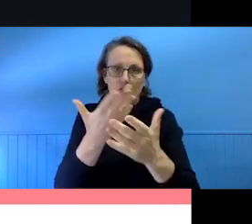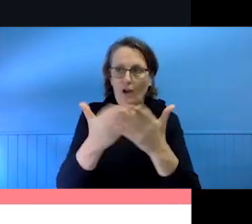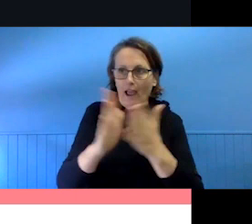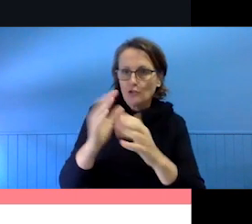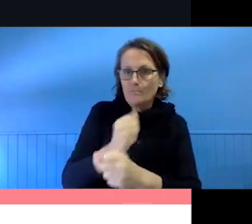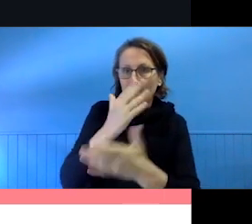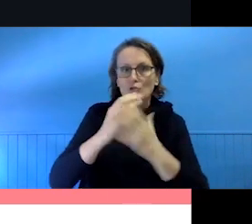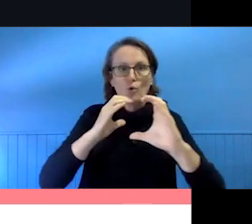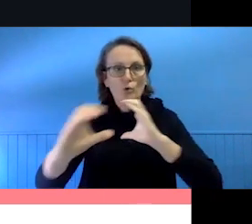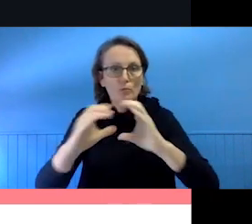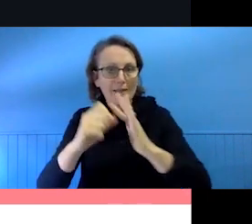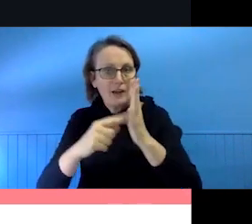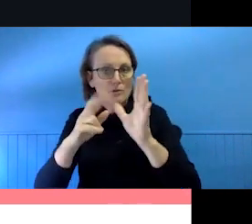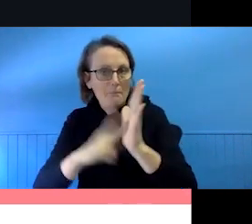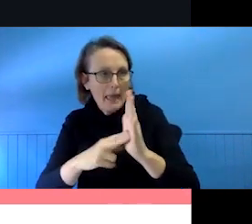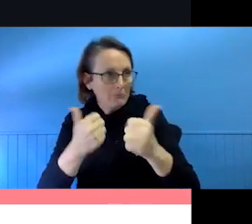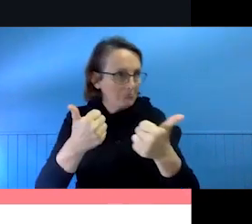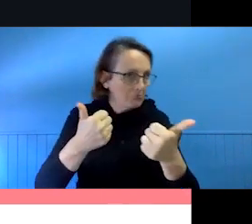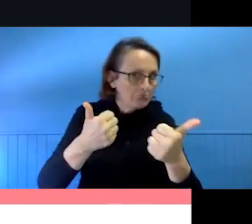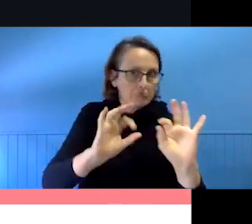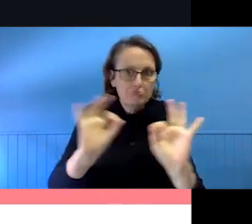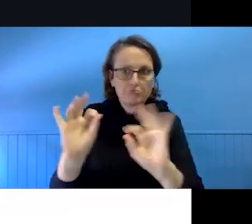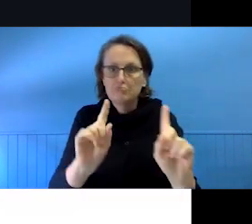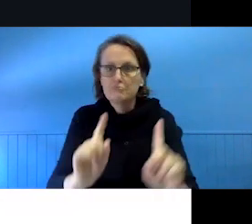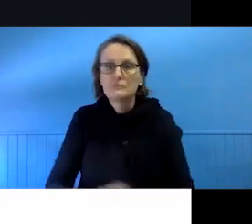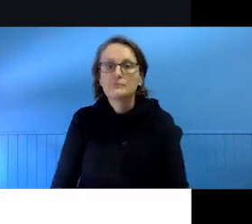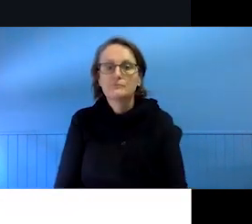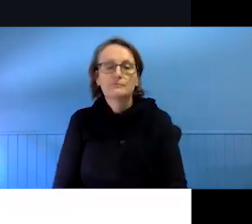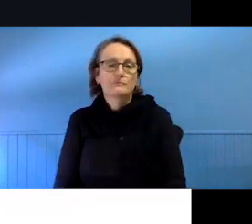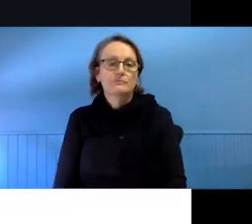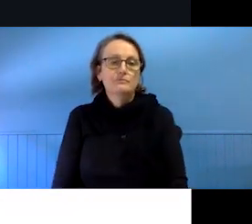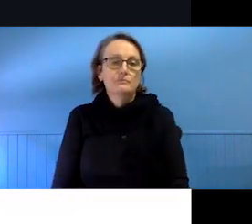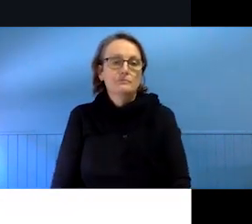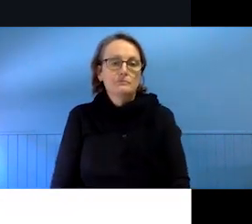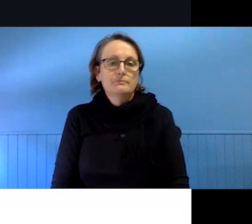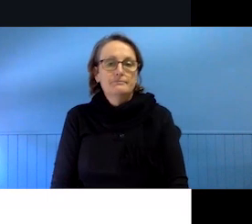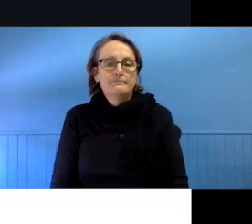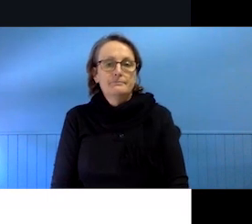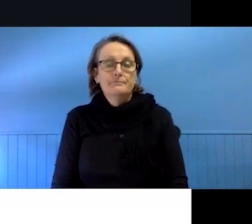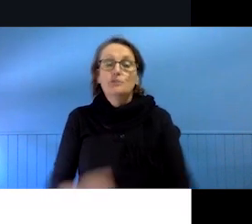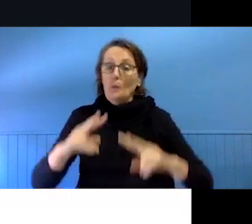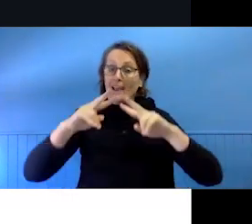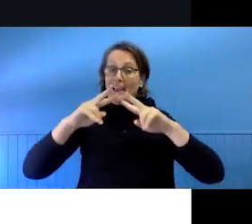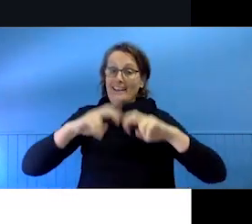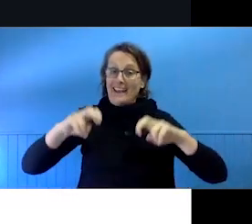plan has run. So, starting with analysis, and this slide has a photo